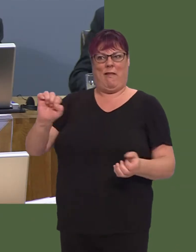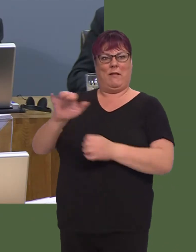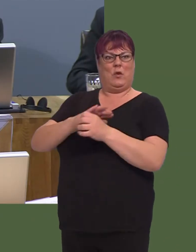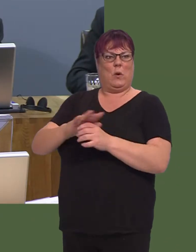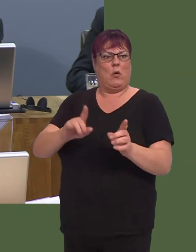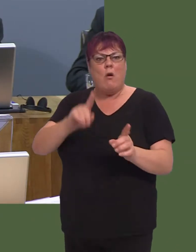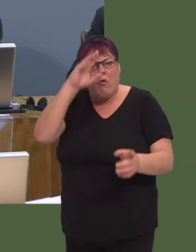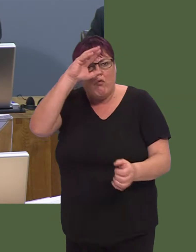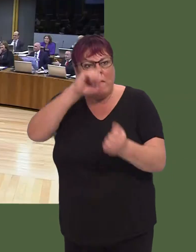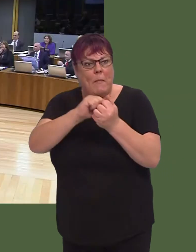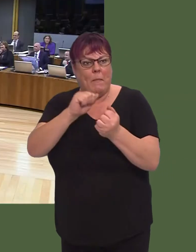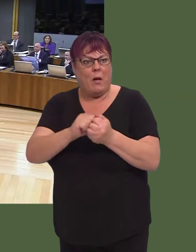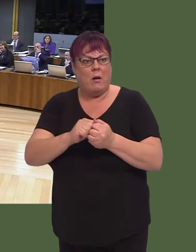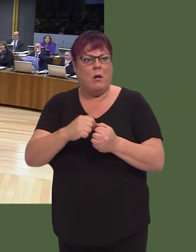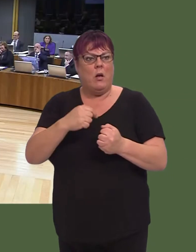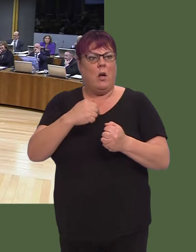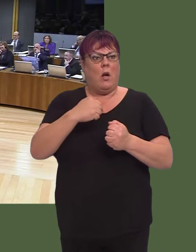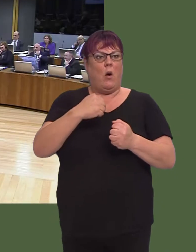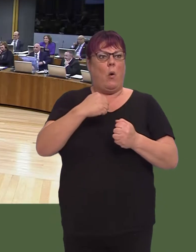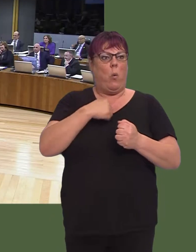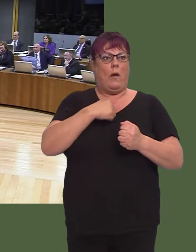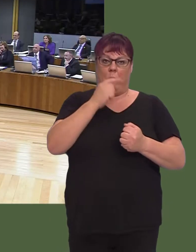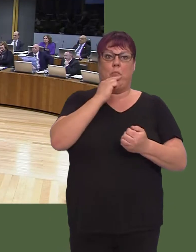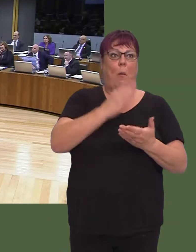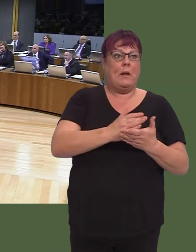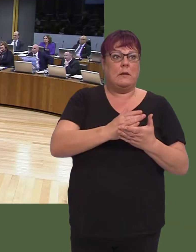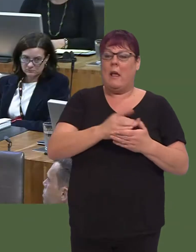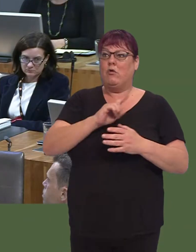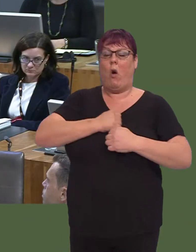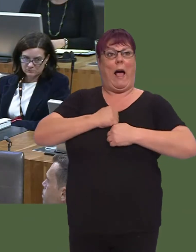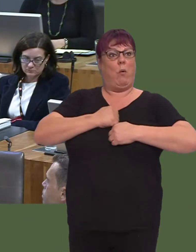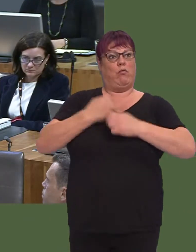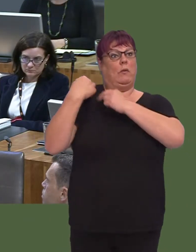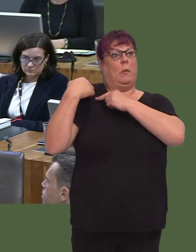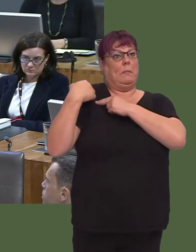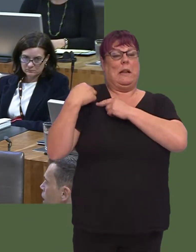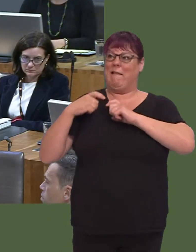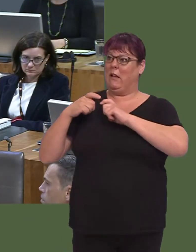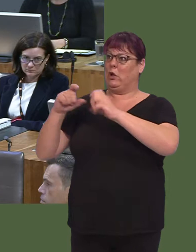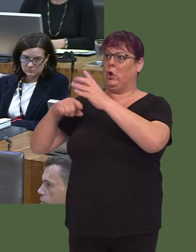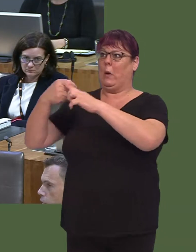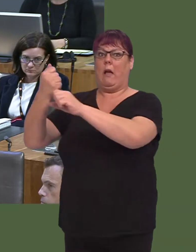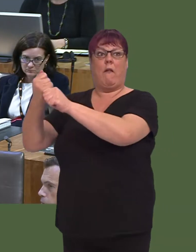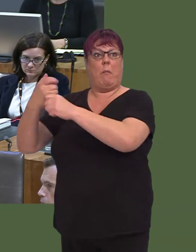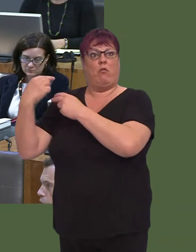Bear in mind, we've kept our promise in a matter that's isn't even devolved. It's not even devolved.